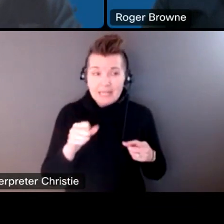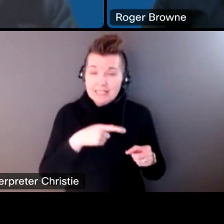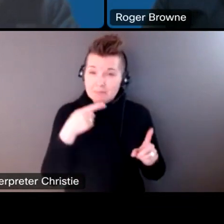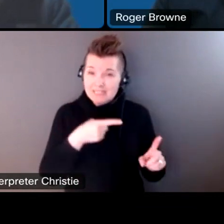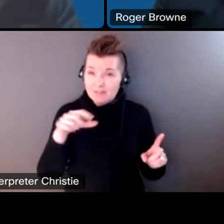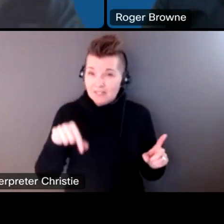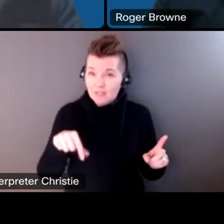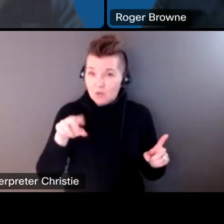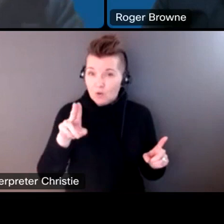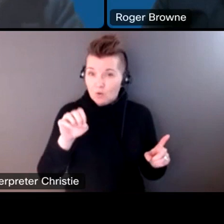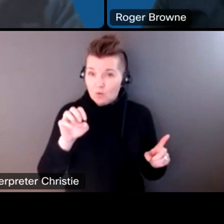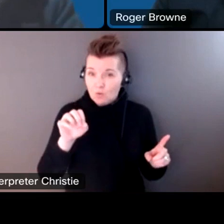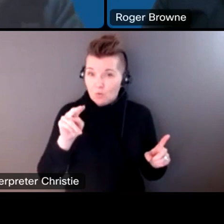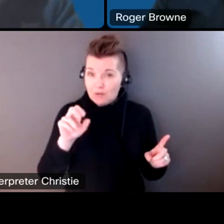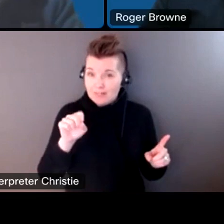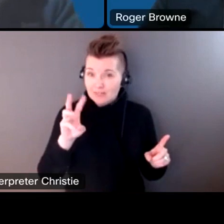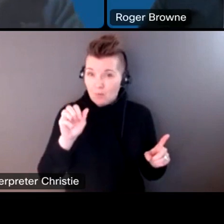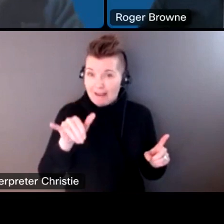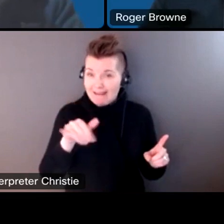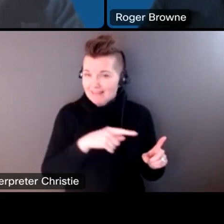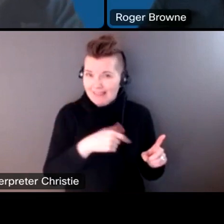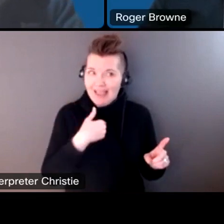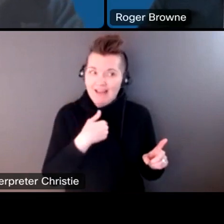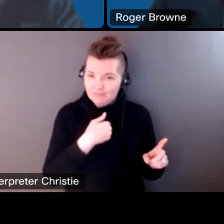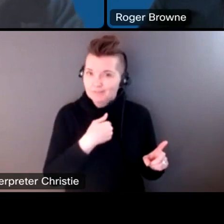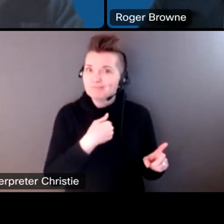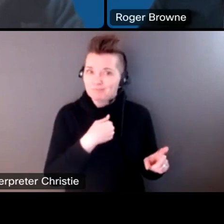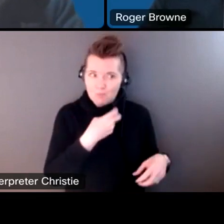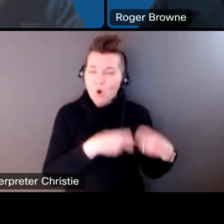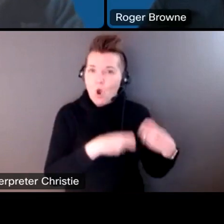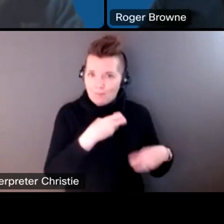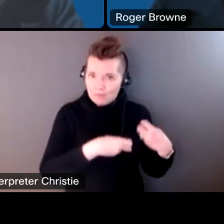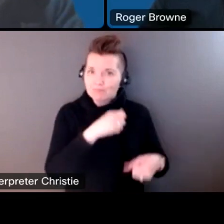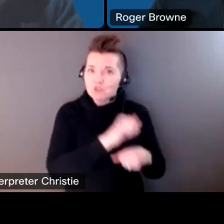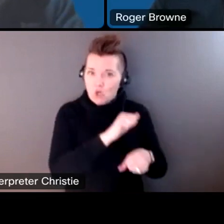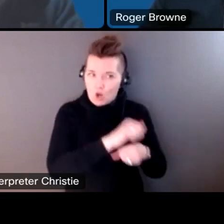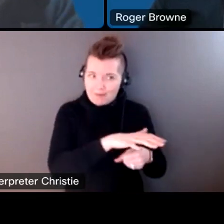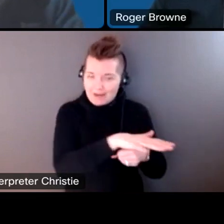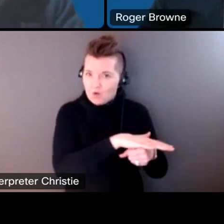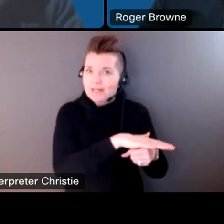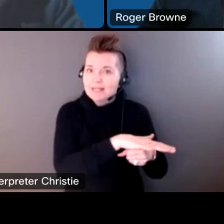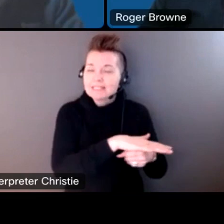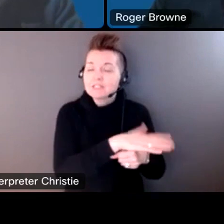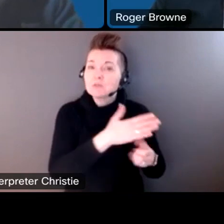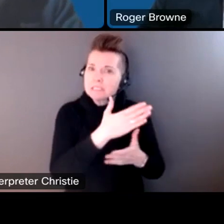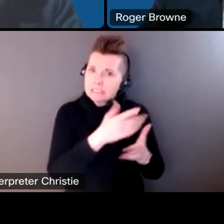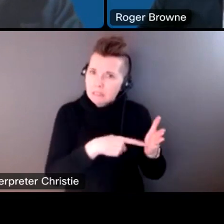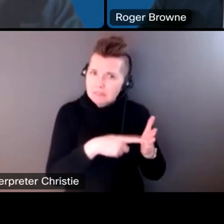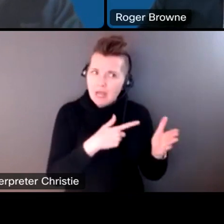a few problematic job sites that leads to some sidewalk closing that is unavoidable.